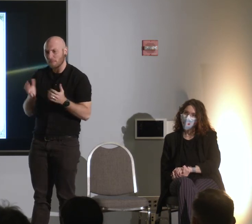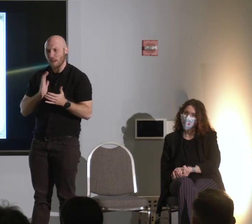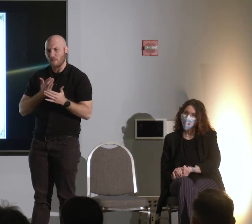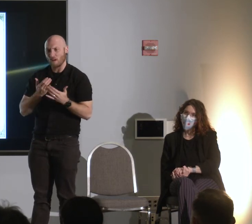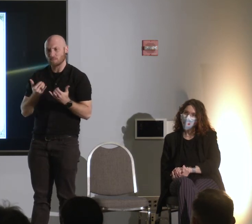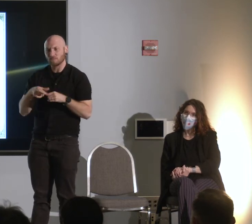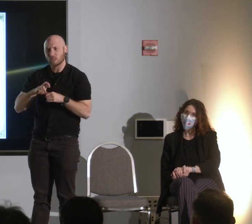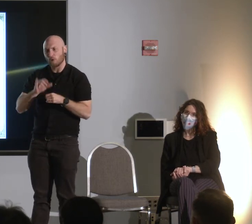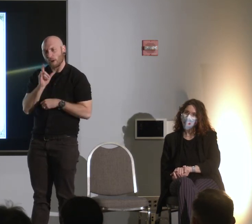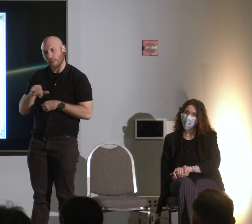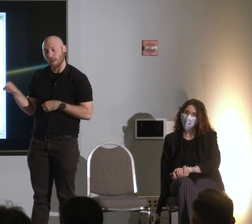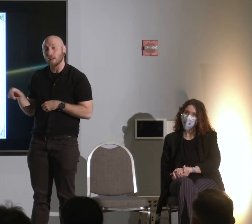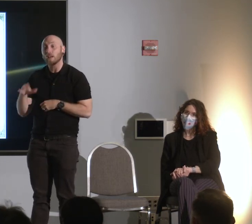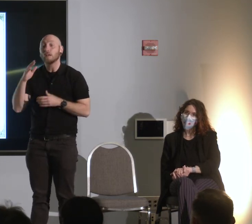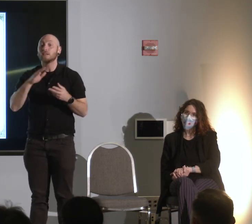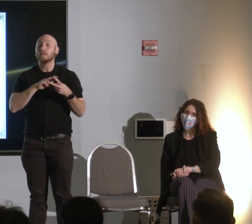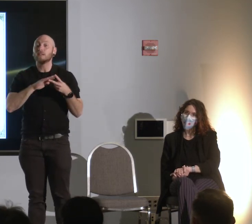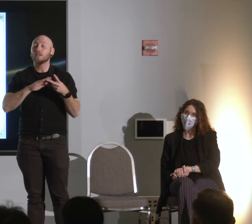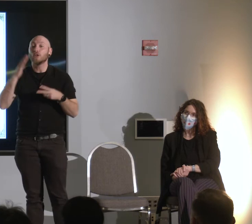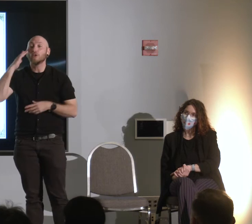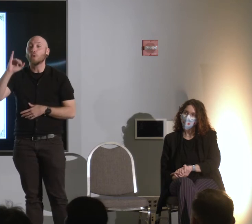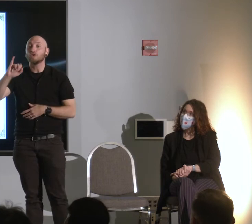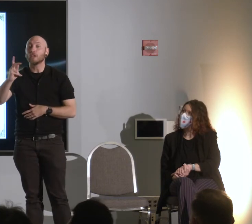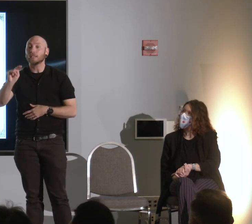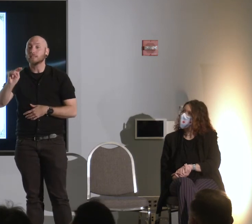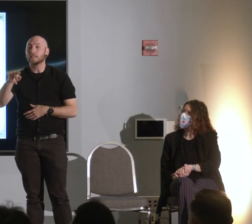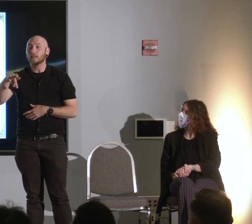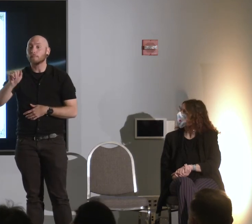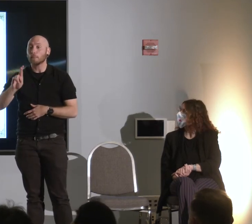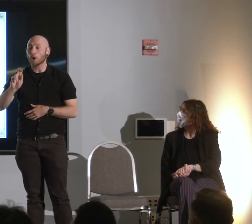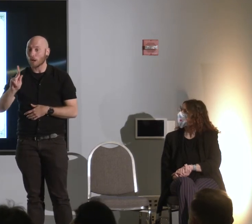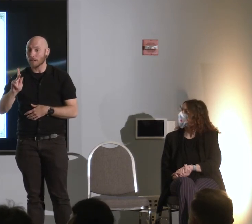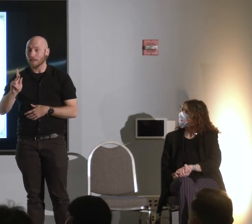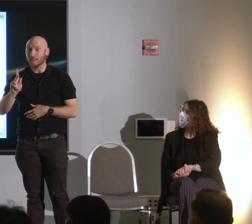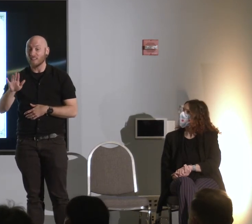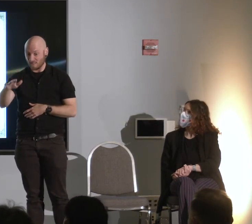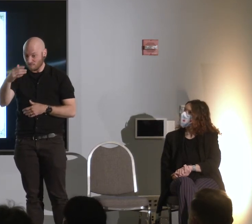There's, of course, Jackson Park, which, in Olmstead's good hands, would become the site of the